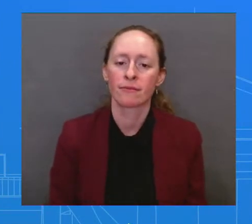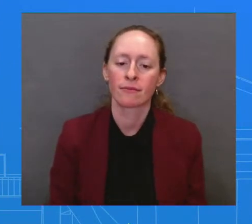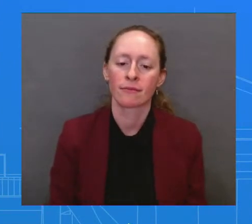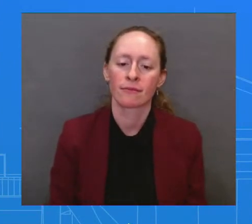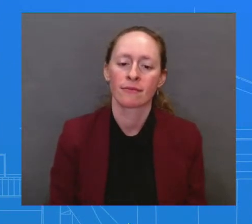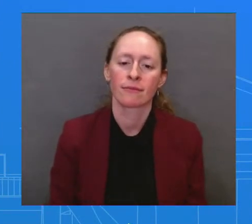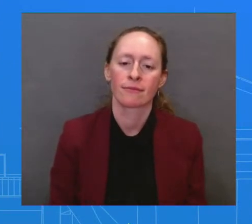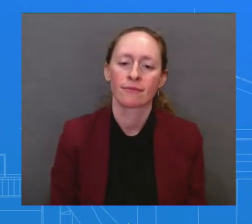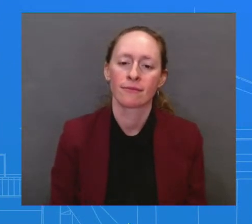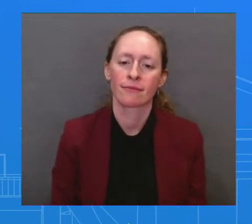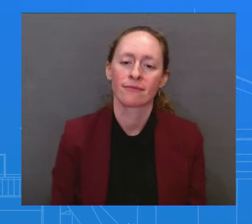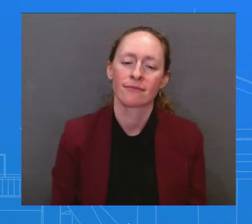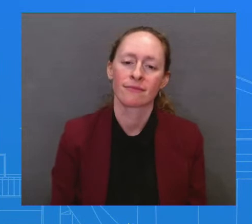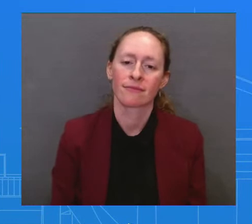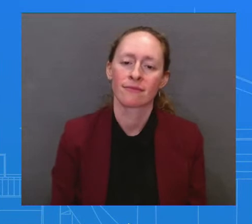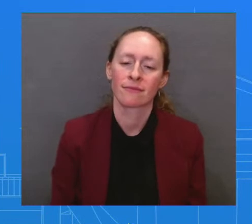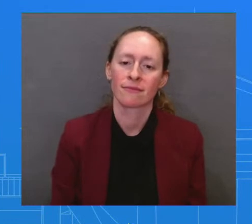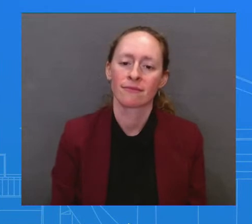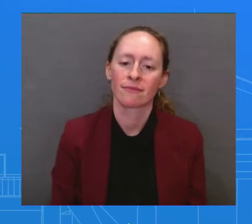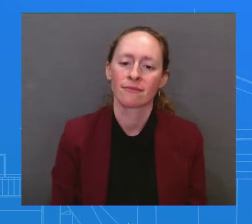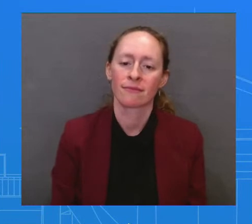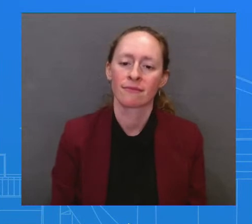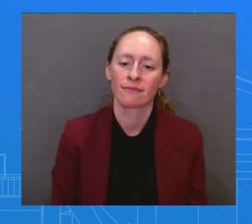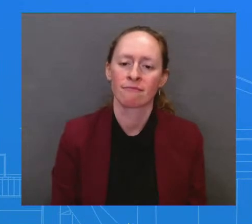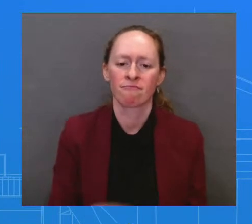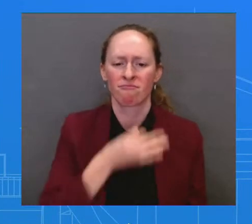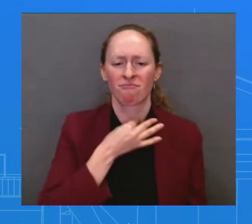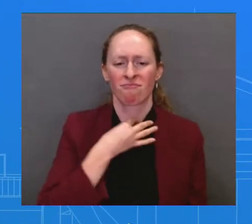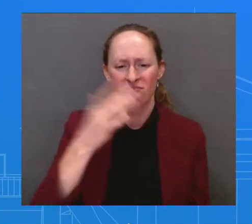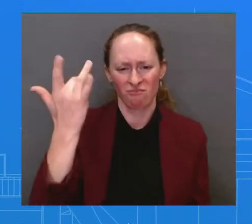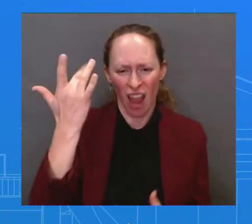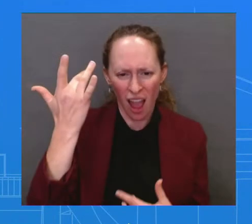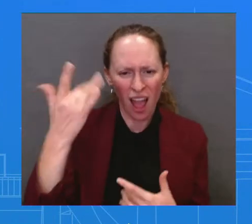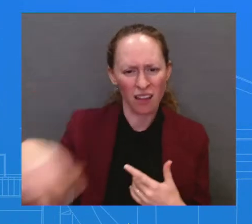that this additional funding to Ukraine will get approved? Ms. Jean-Pierre: Well, look, I mean,